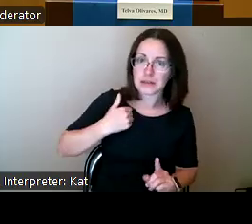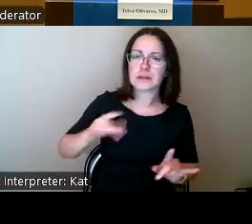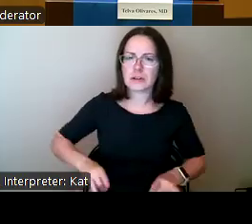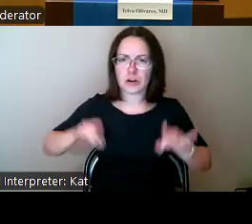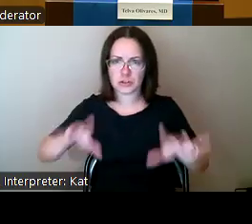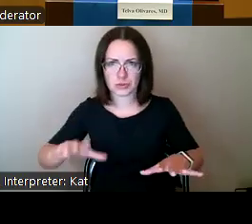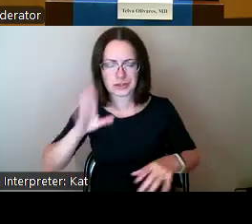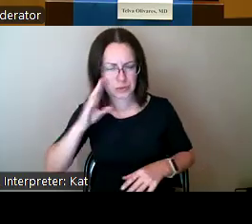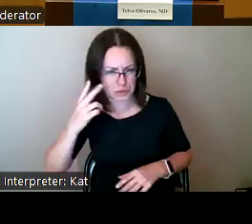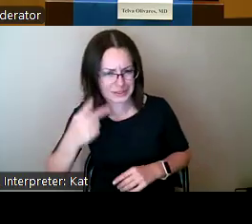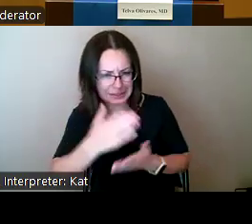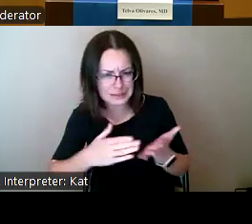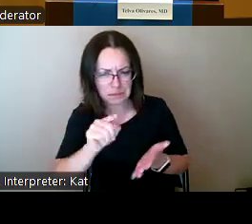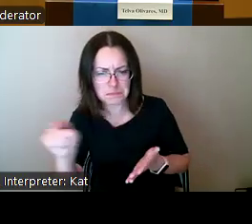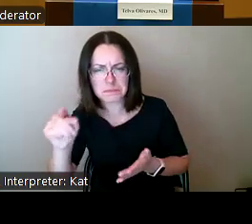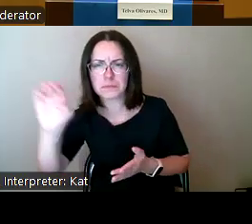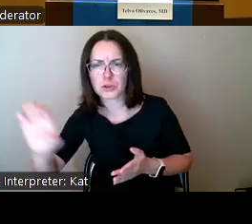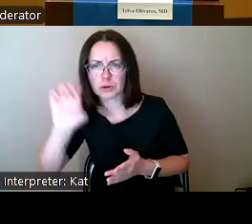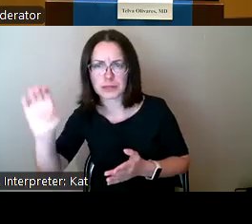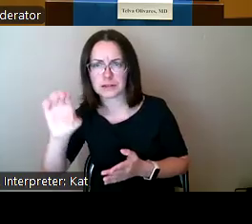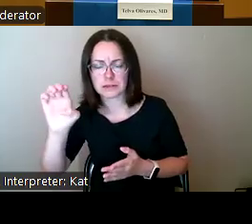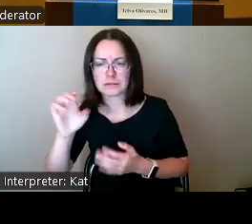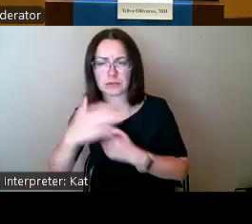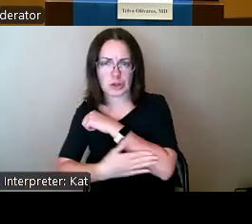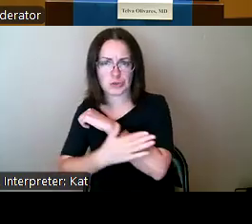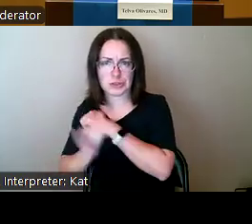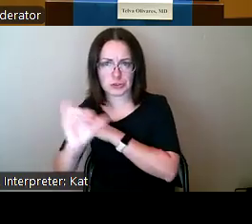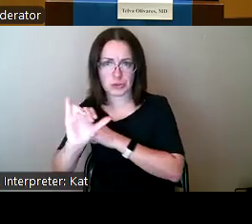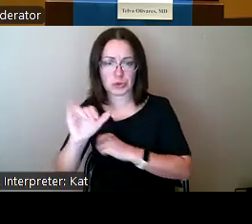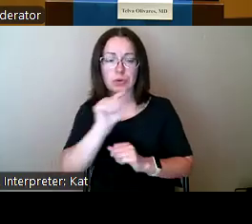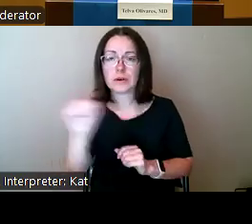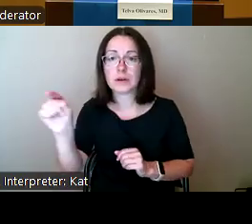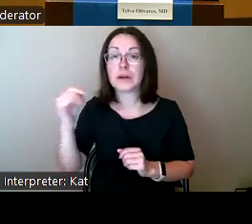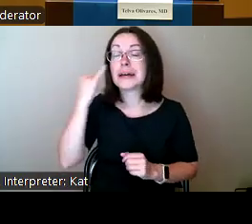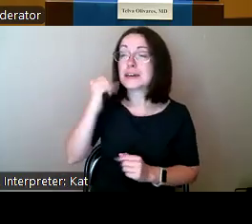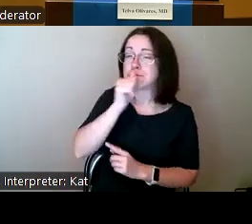here some European countries are situations in which a suffering patient who is not necessarily